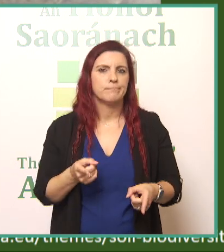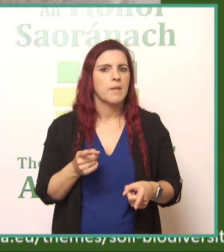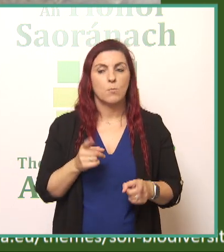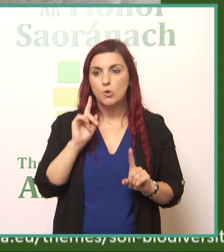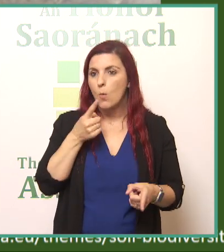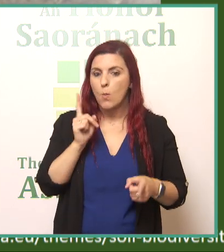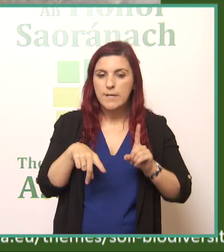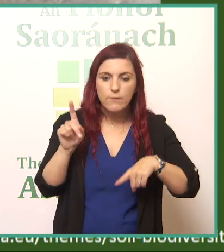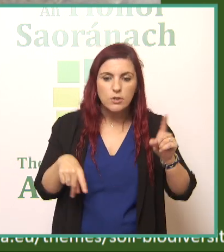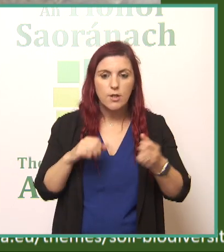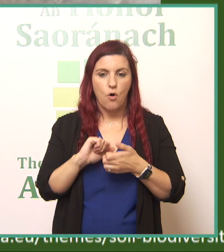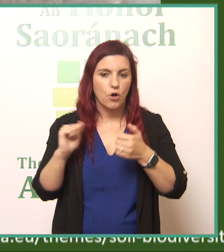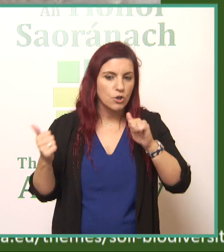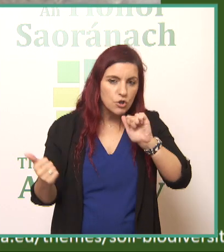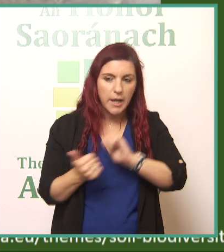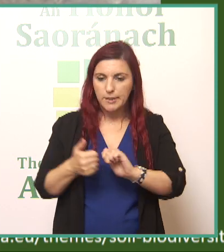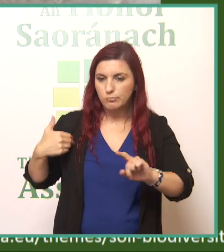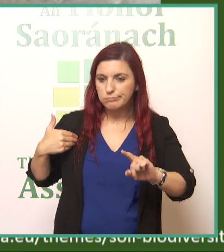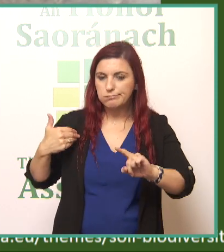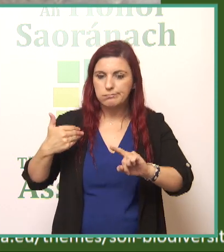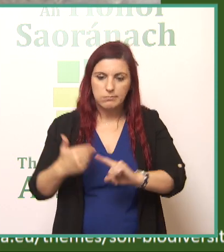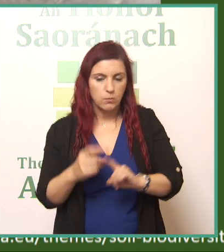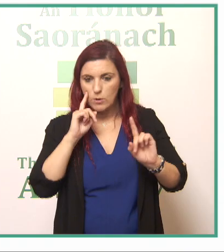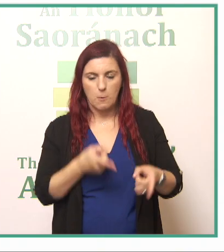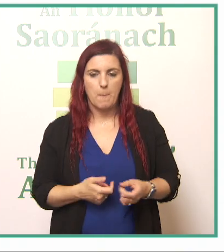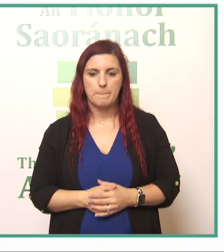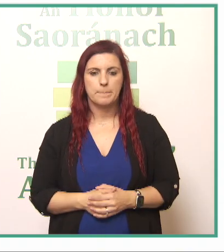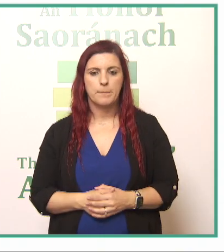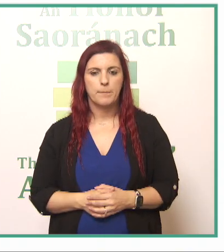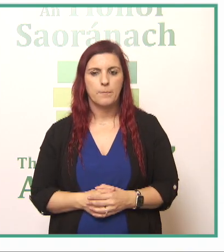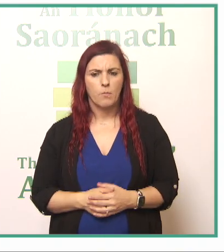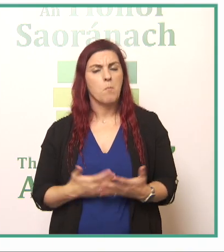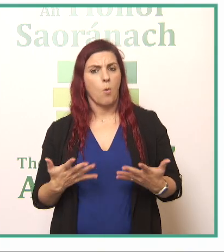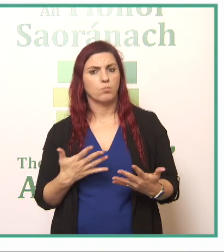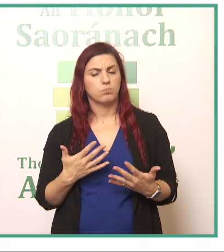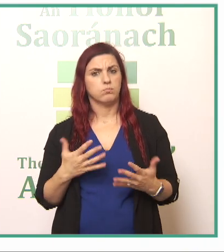that's changing how it changes under different systems but we do appreciate that we need this